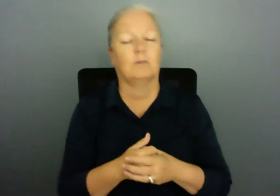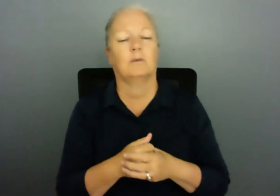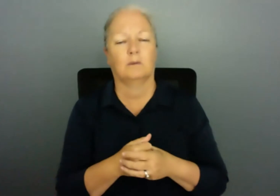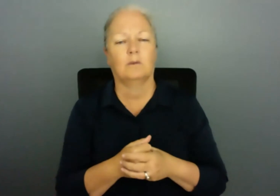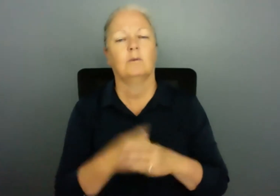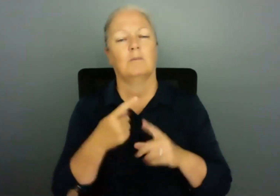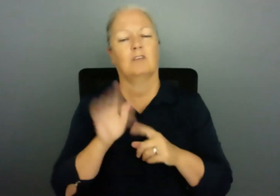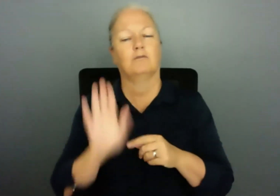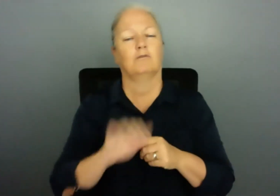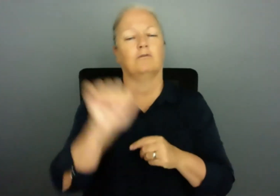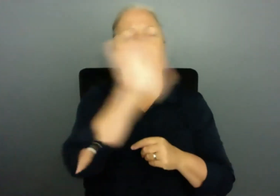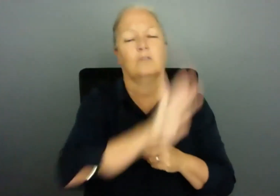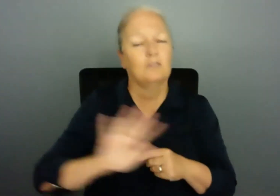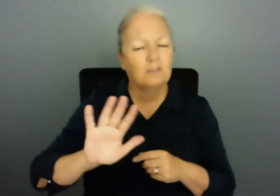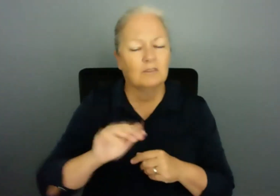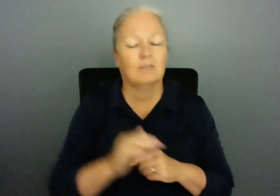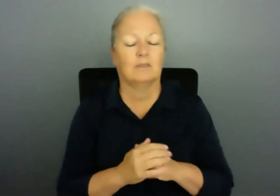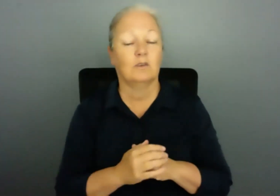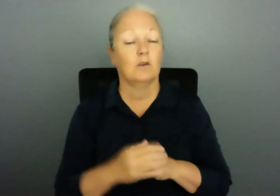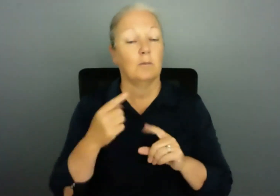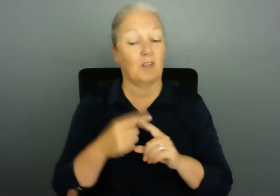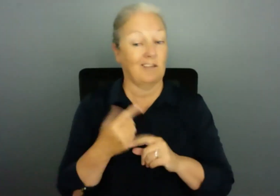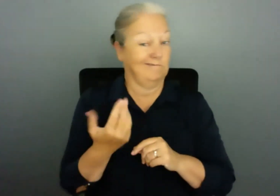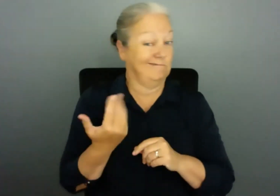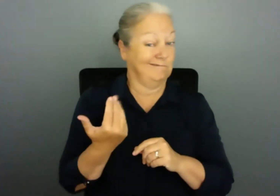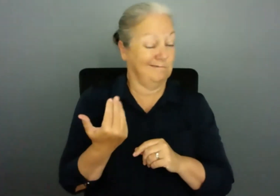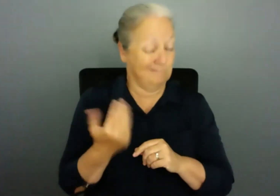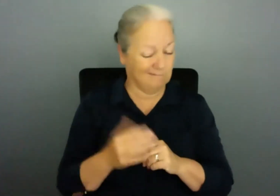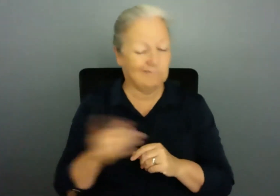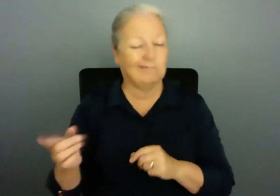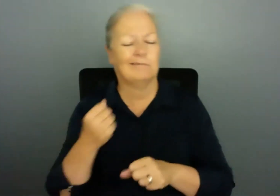very recently she launched a dpo to exclusively work for the rights of persons with psychosocial